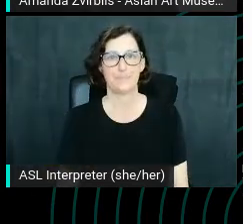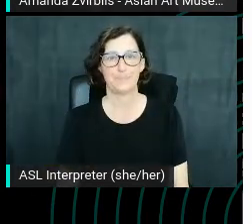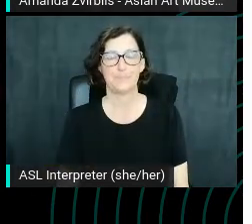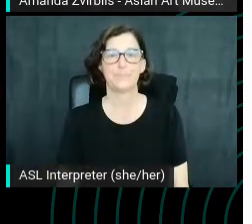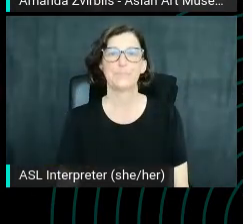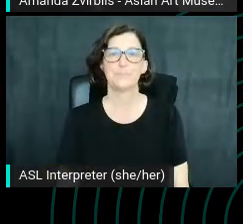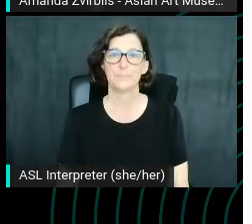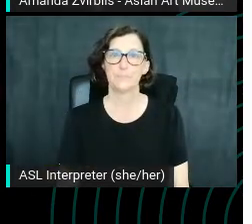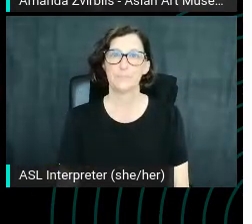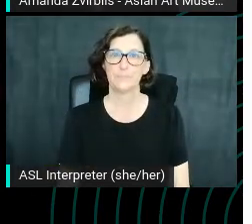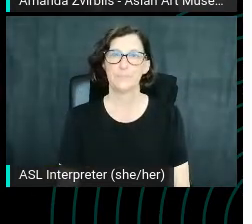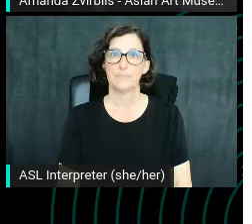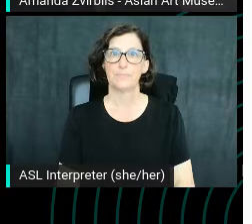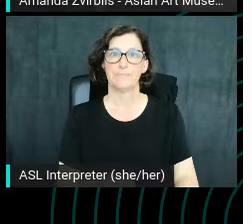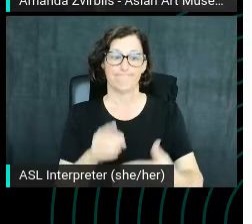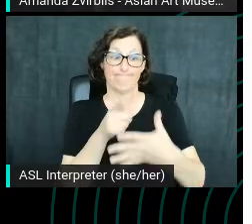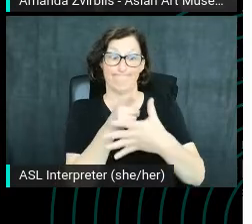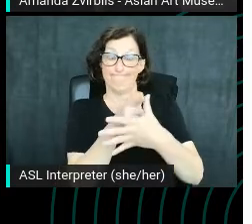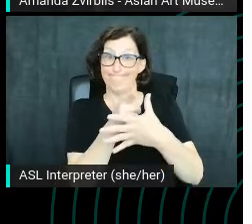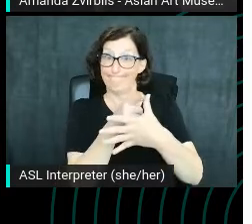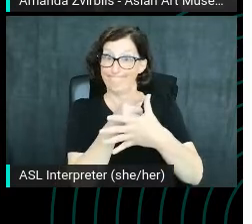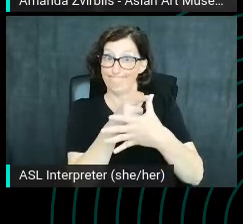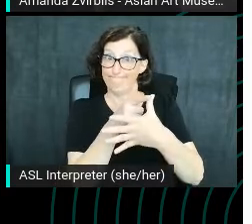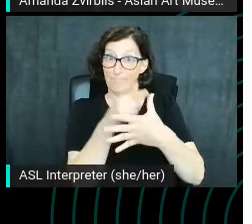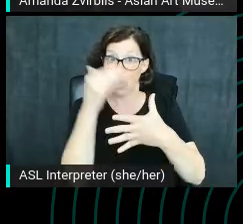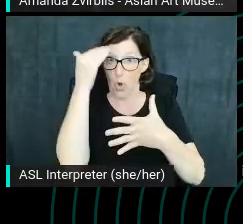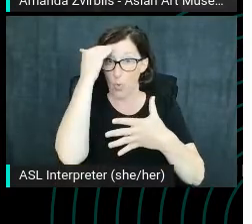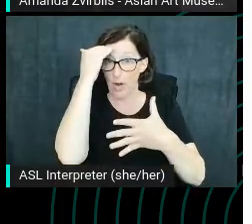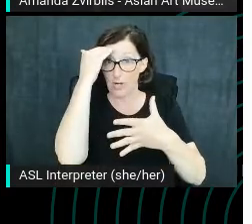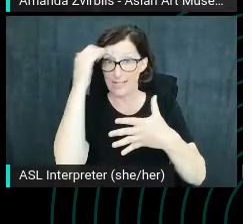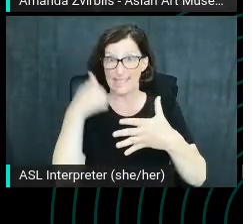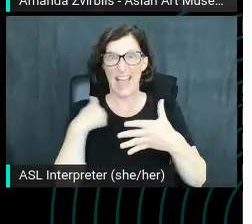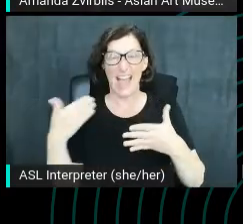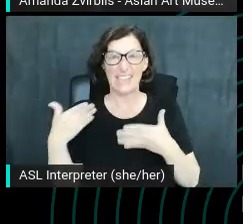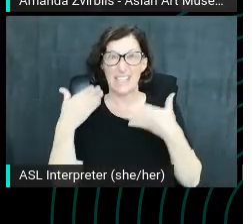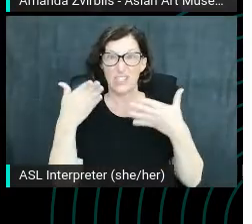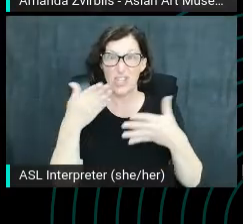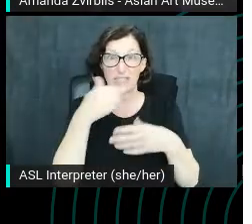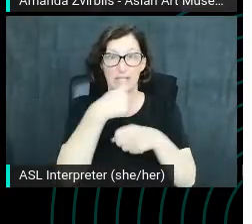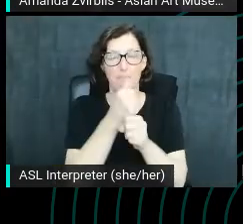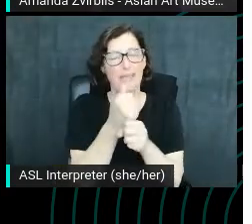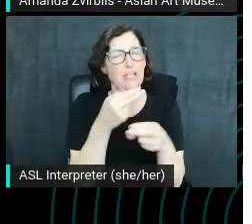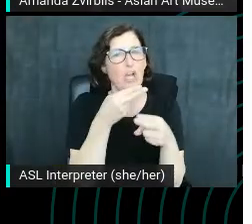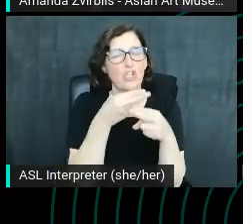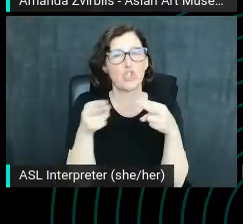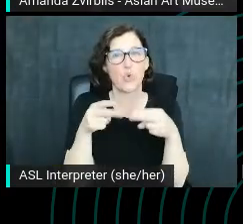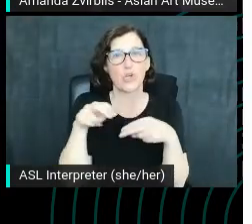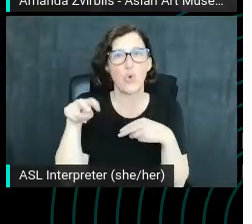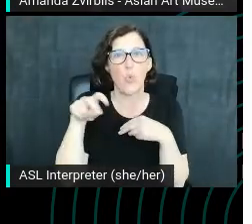In the previous stage, awareness, I suggested creating a short walkthrough video.